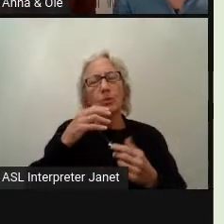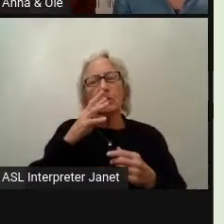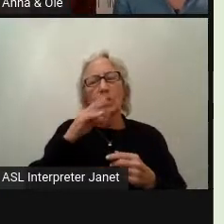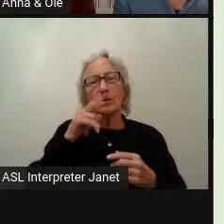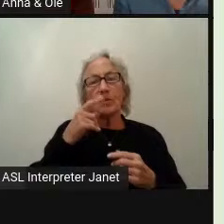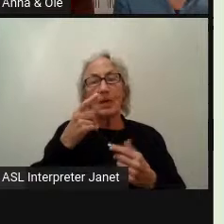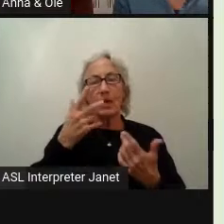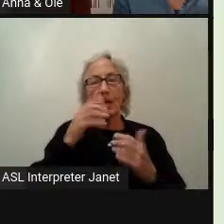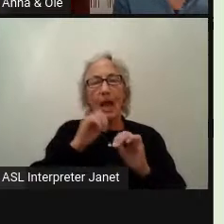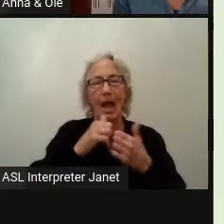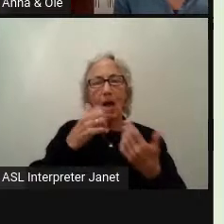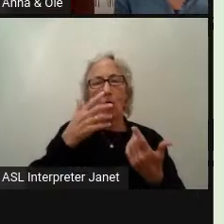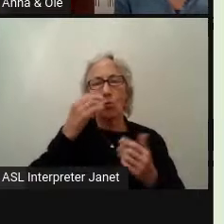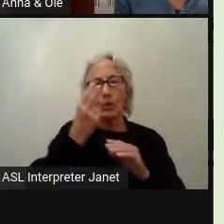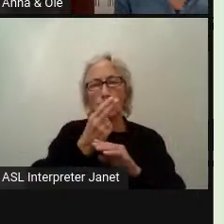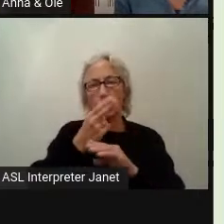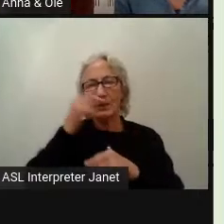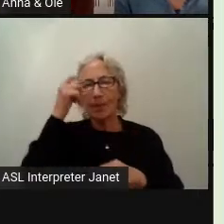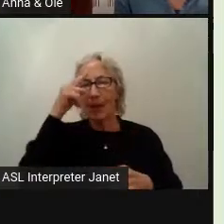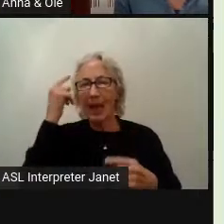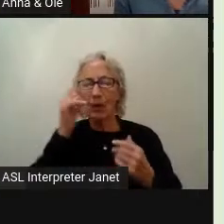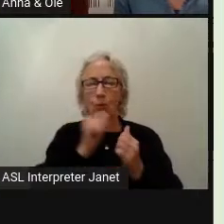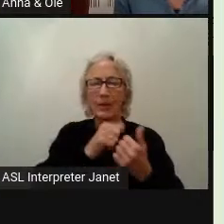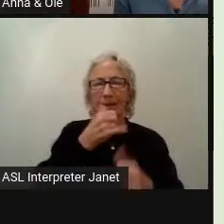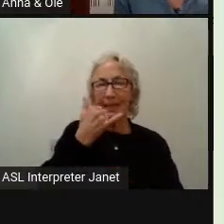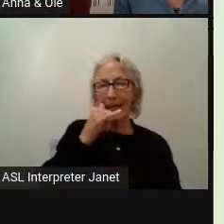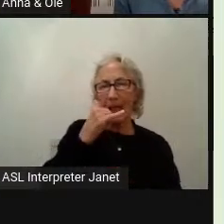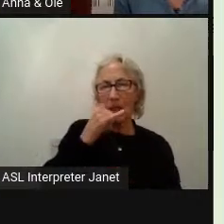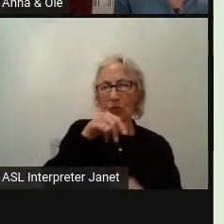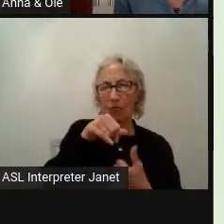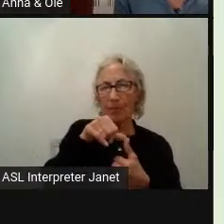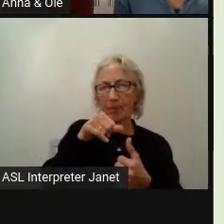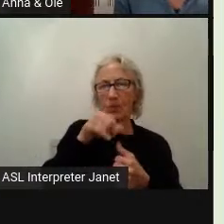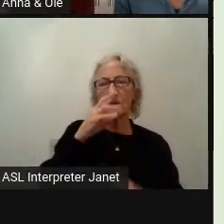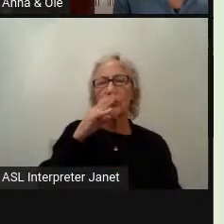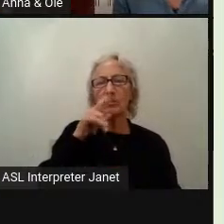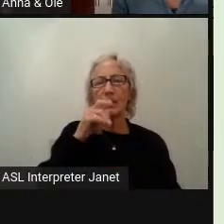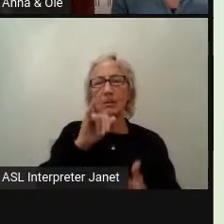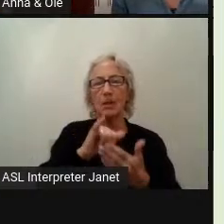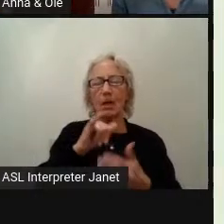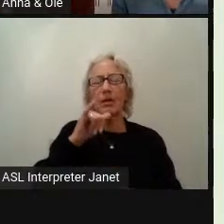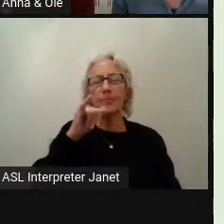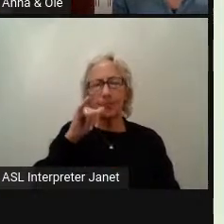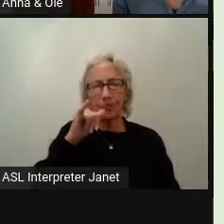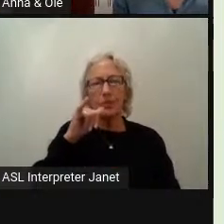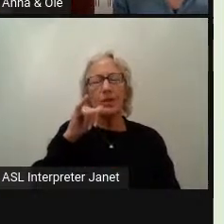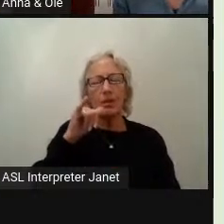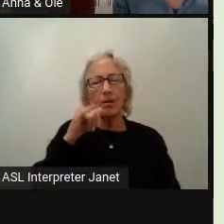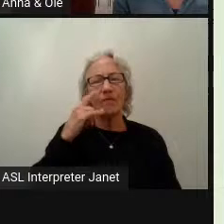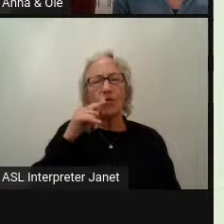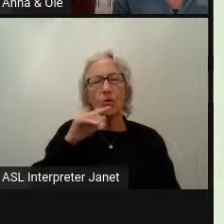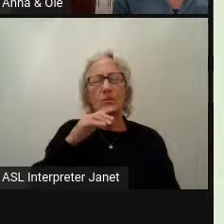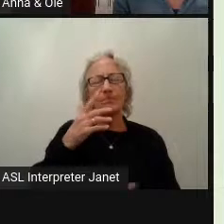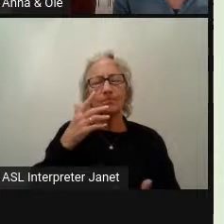One of the things for instance Anna talked about was the way we designed the black with yellow text.